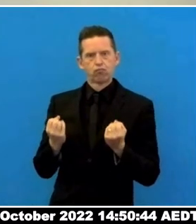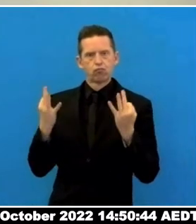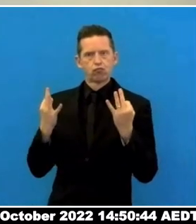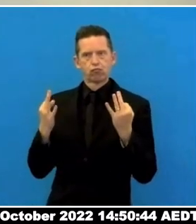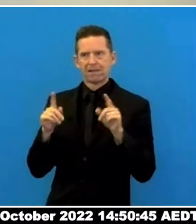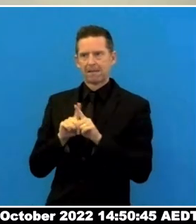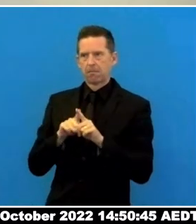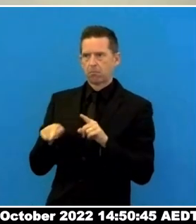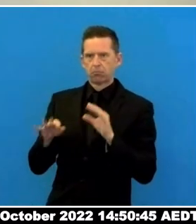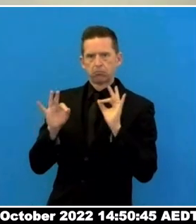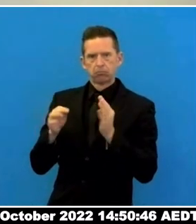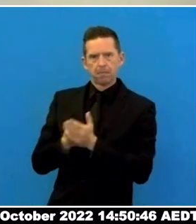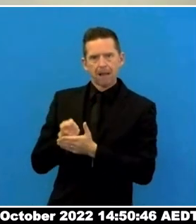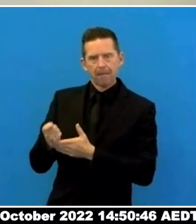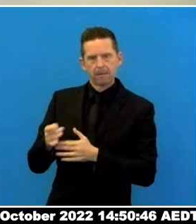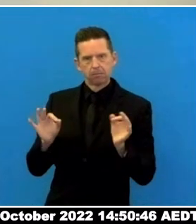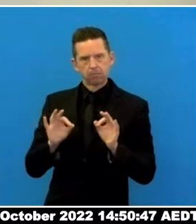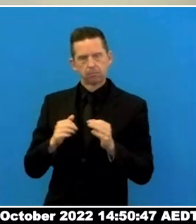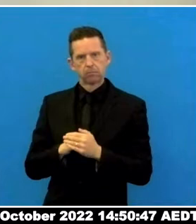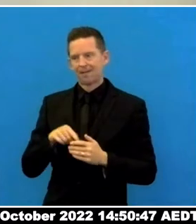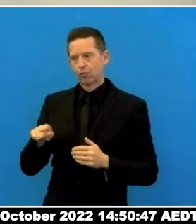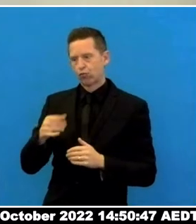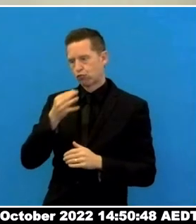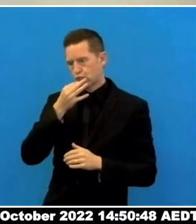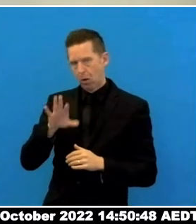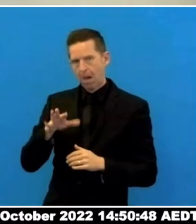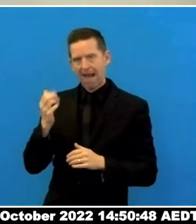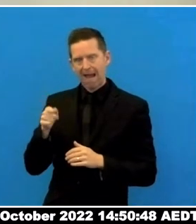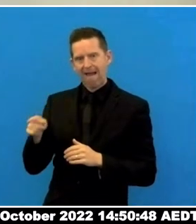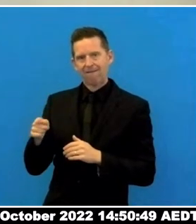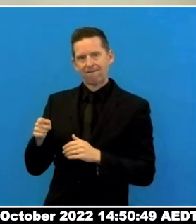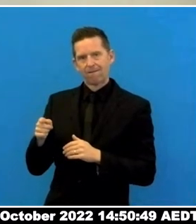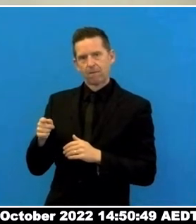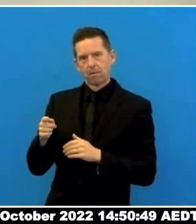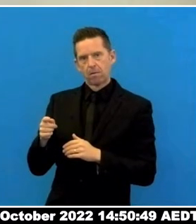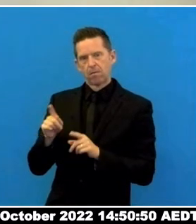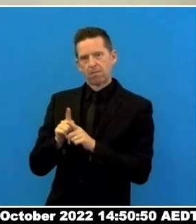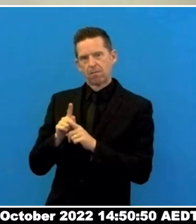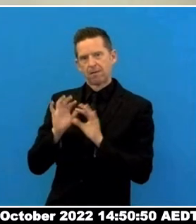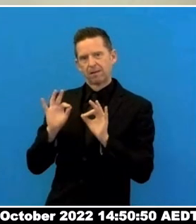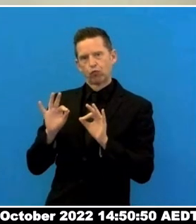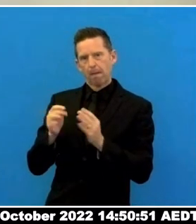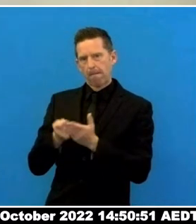like this payment. The child has an independent payment with they reach 16 years of age,